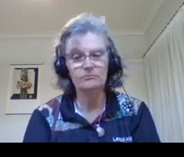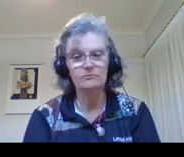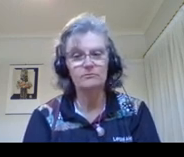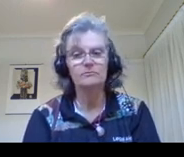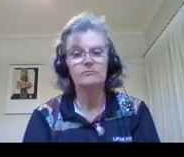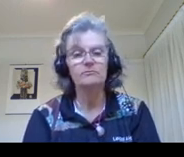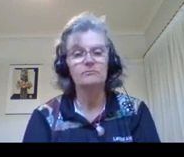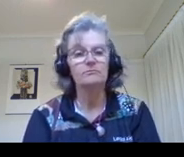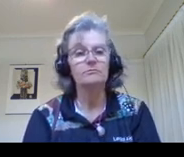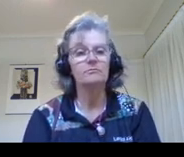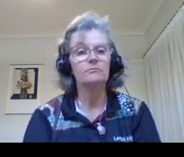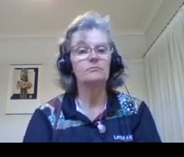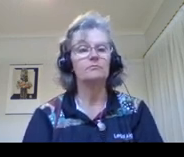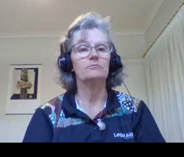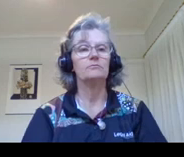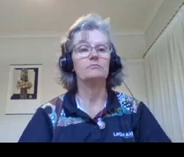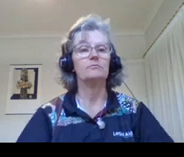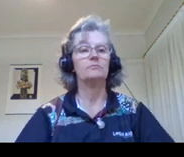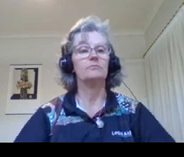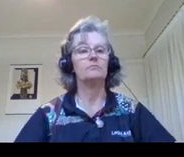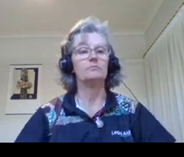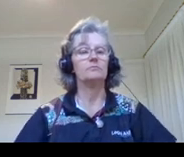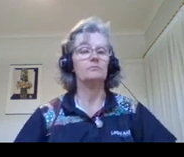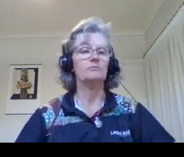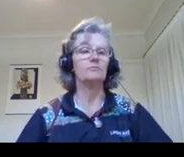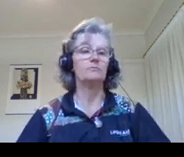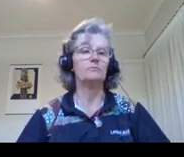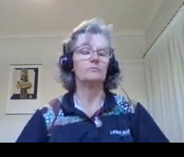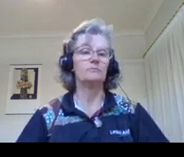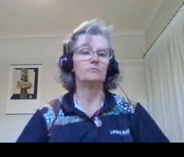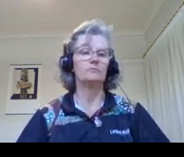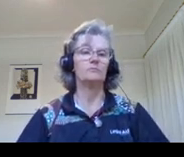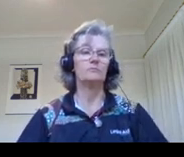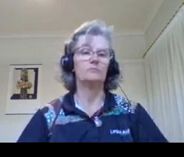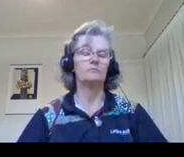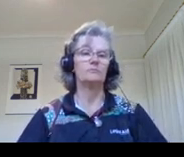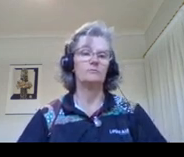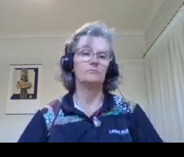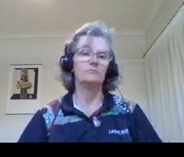of how many has actually been prosecuted but what we can share with the scam statistic on the scam